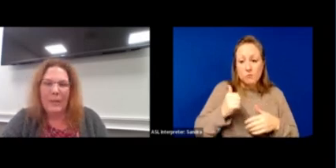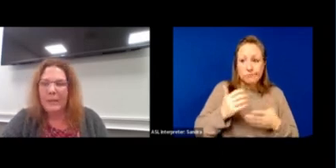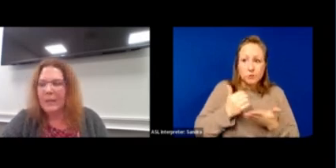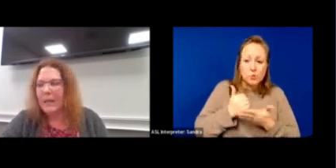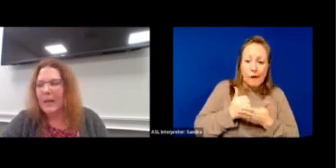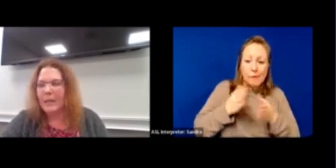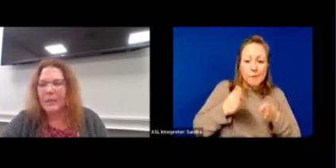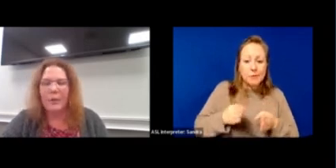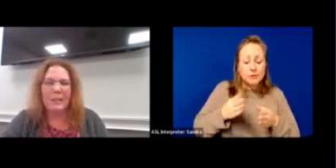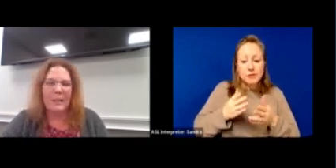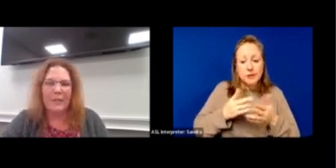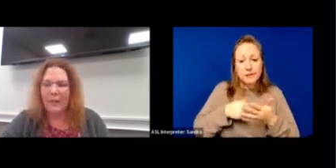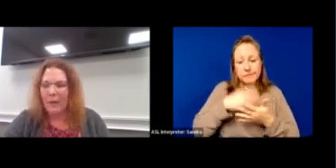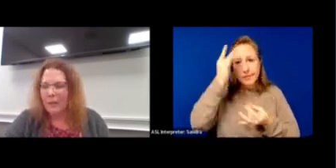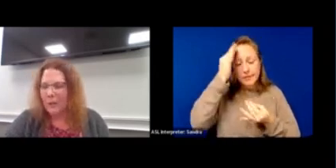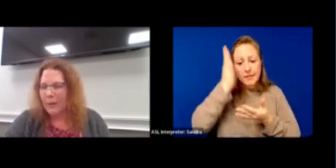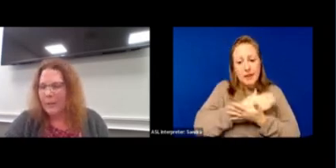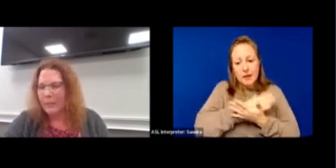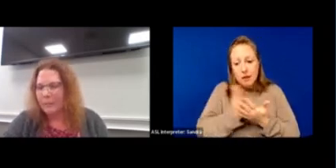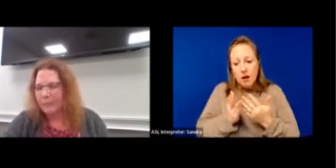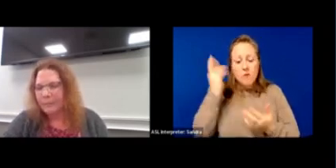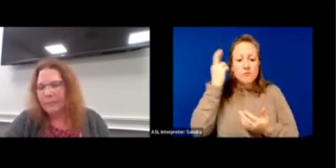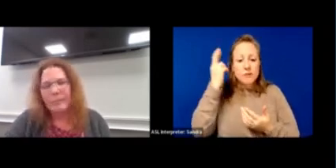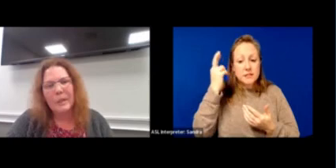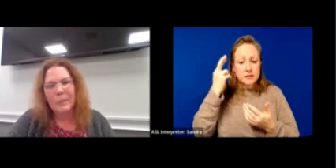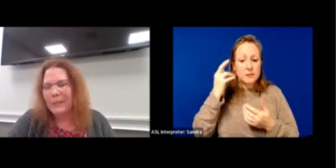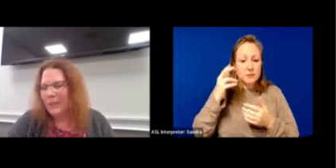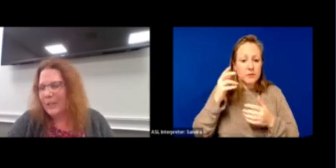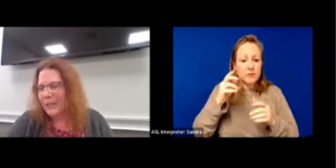risk into a significant consequence. Please change the